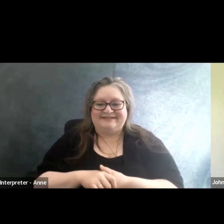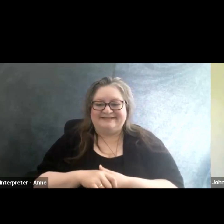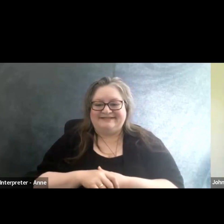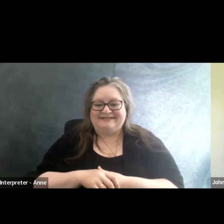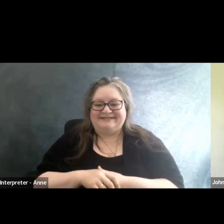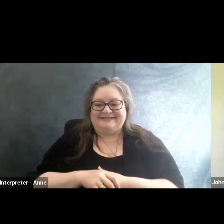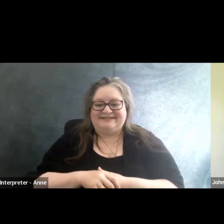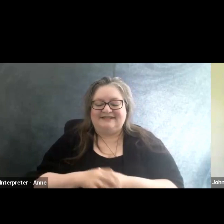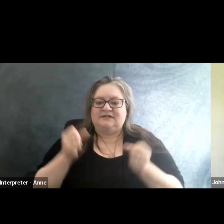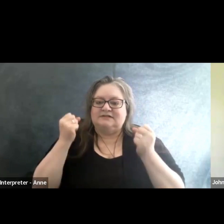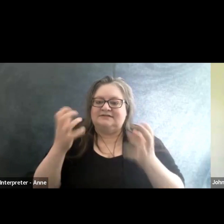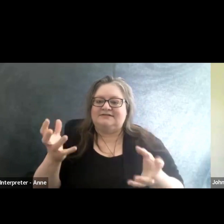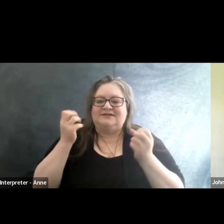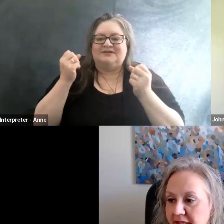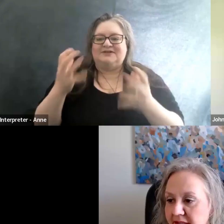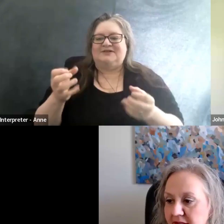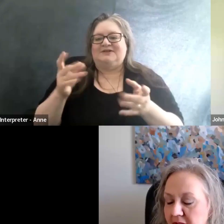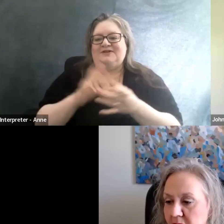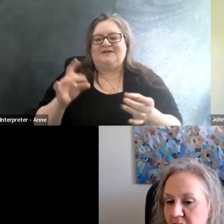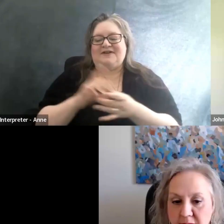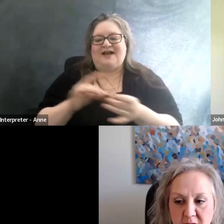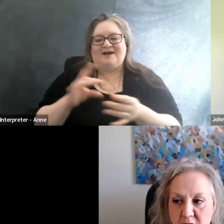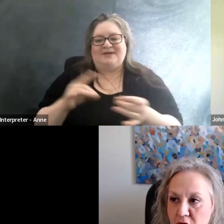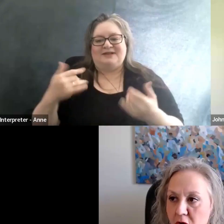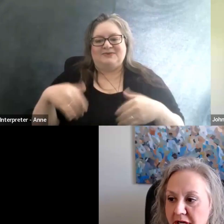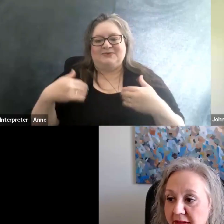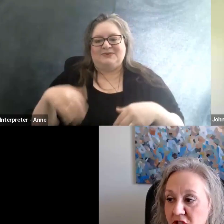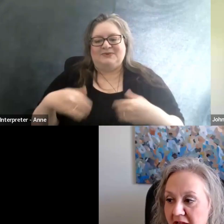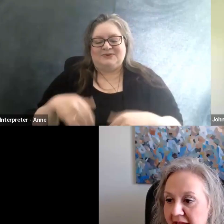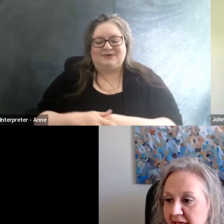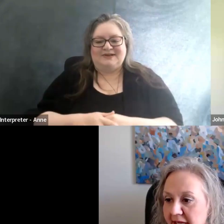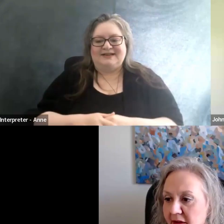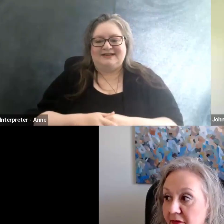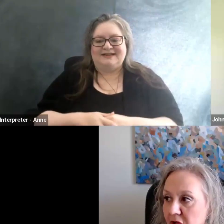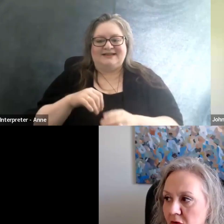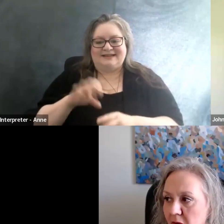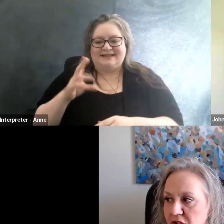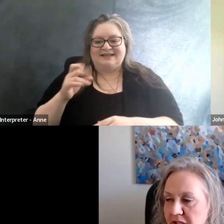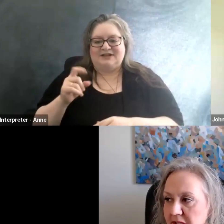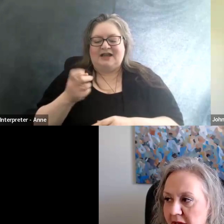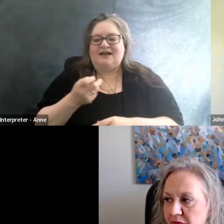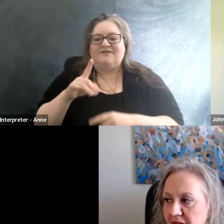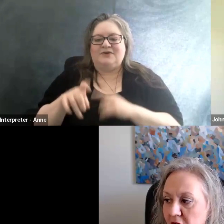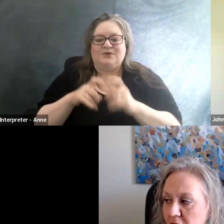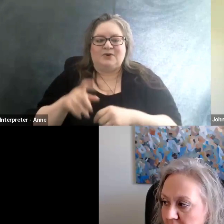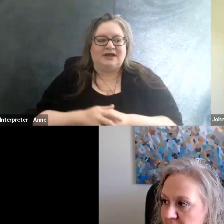Maria Crowley: Loads and loads and loads of comments, Dr. Corrigan in the chat, and a few questions. I think you have